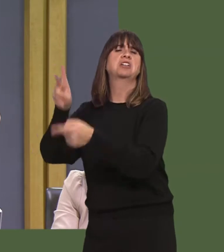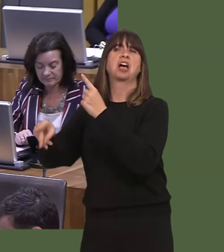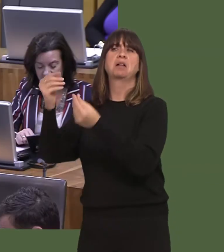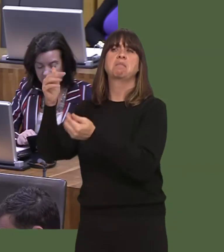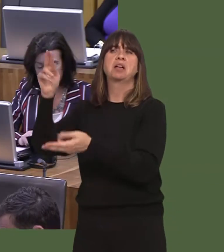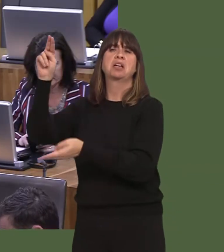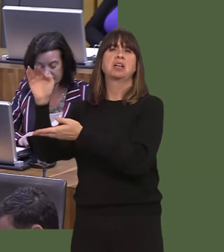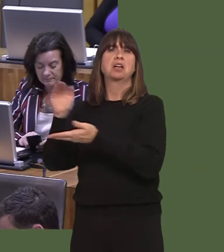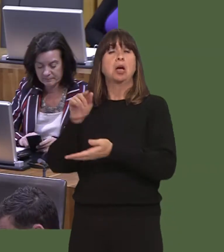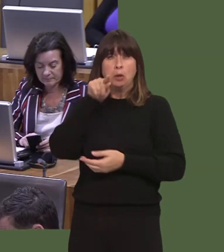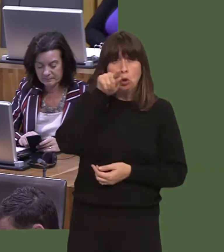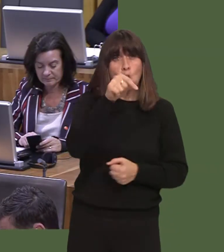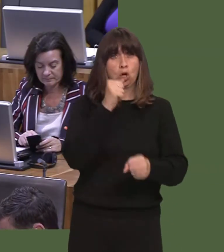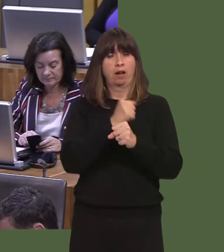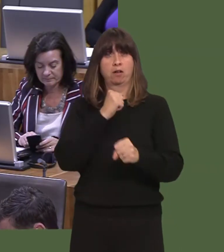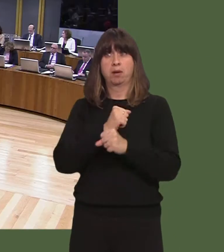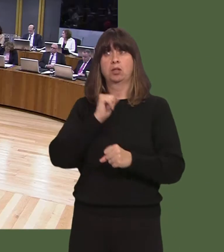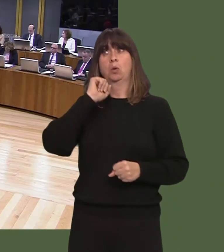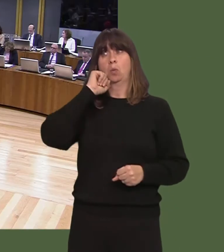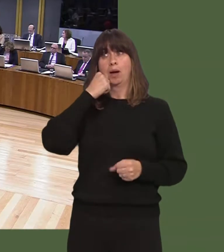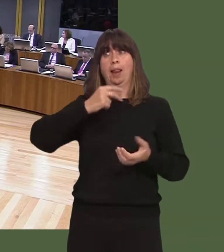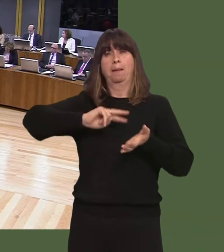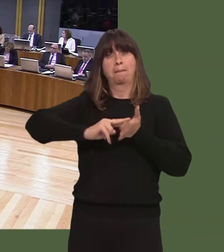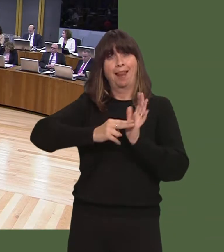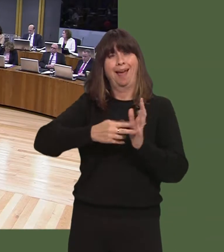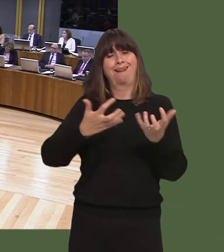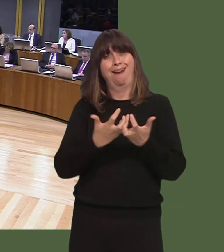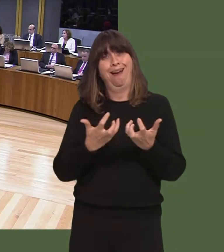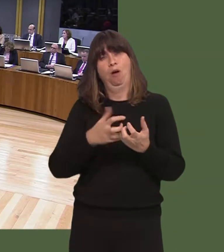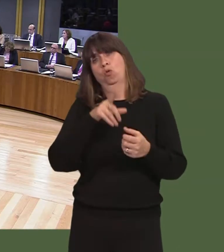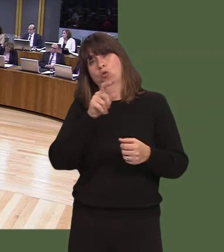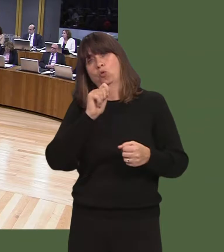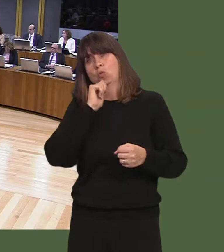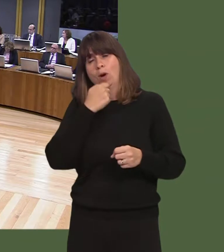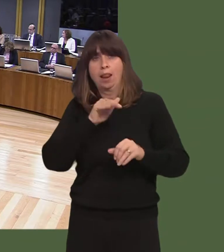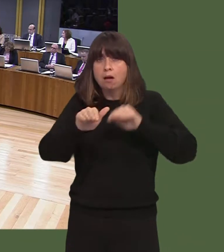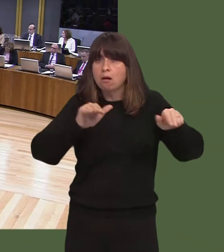What assistance is your Government planning to give to local authorities and the agencies